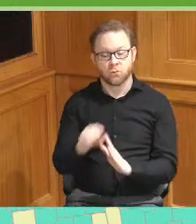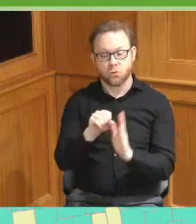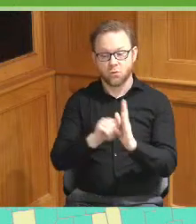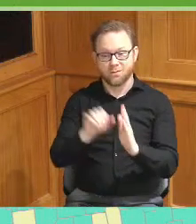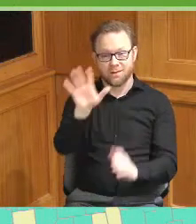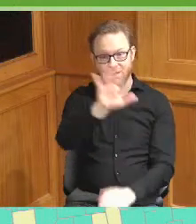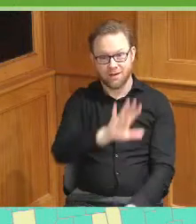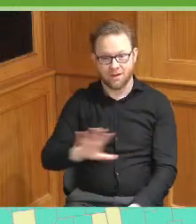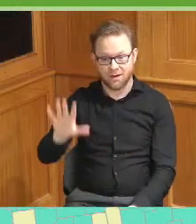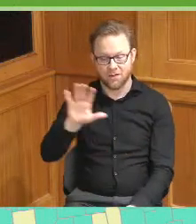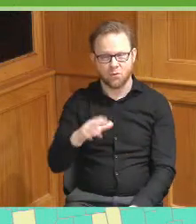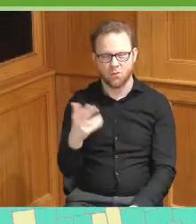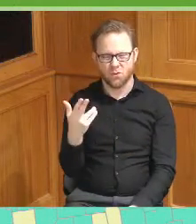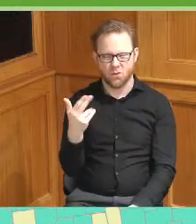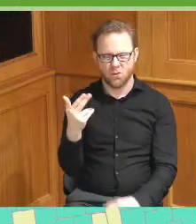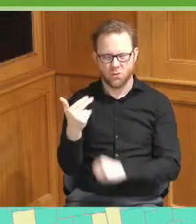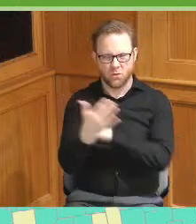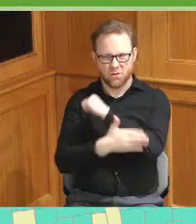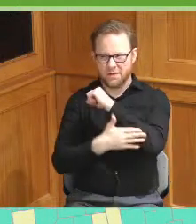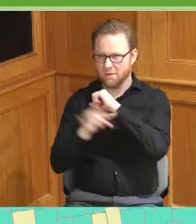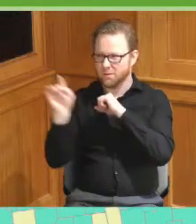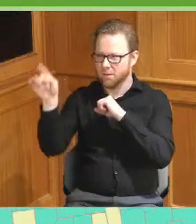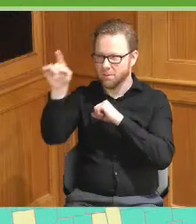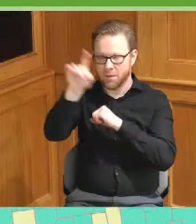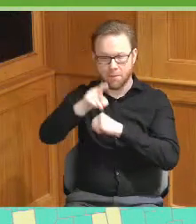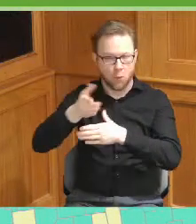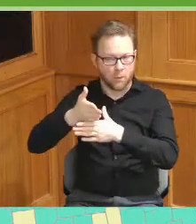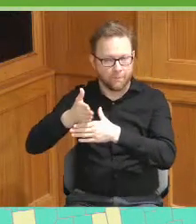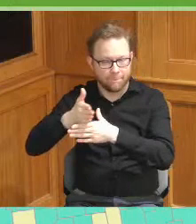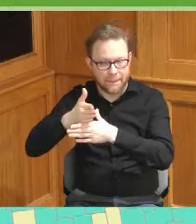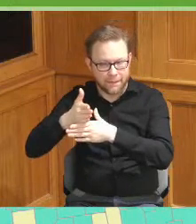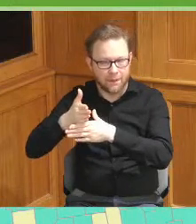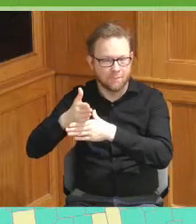have 13 jurisdictions that are medium and that continues to decline week after week